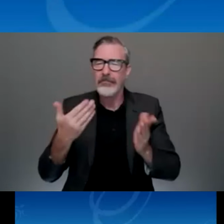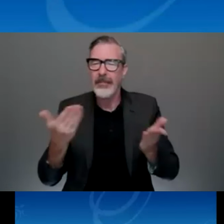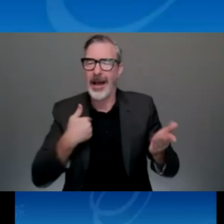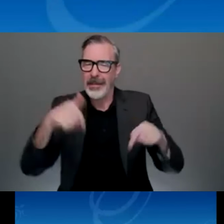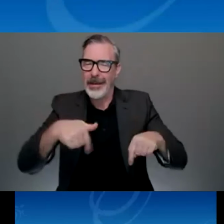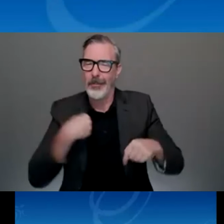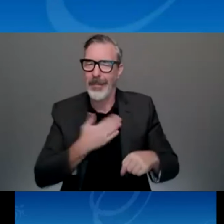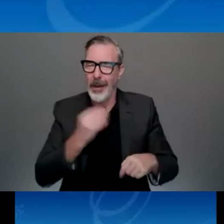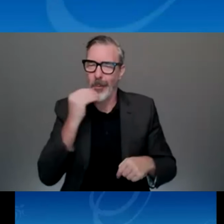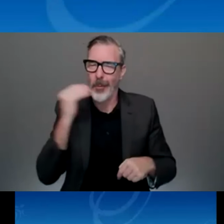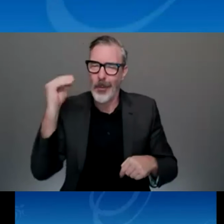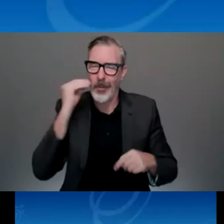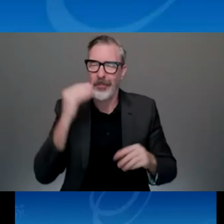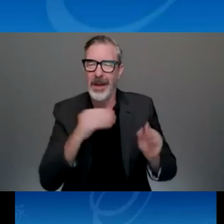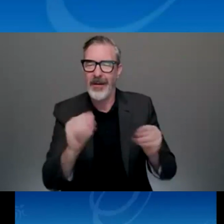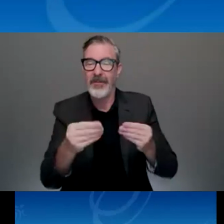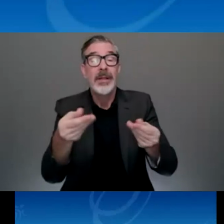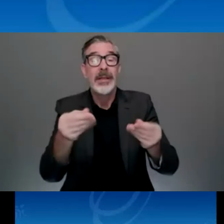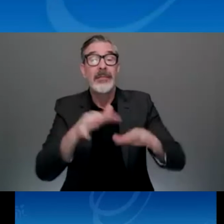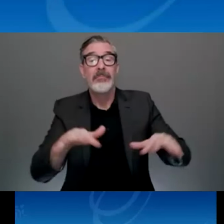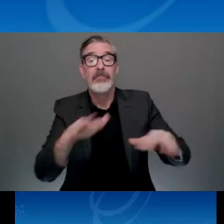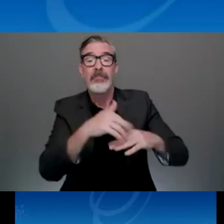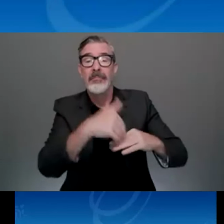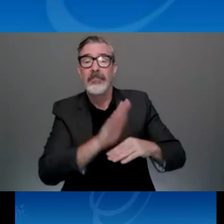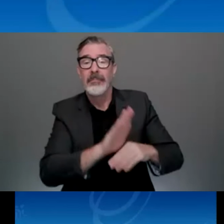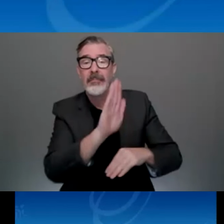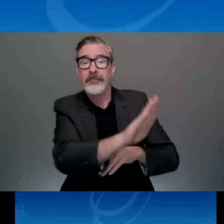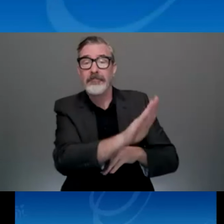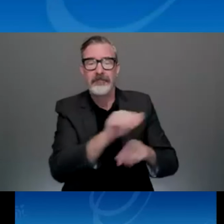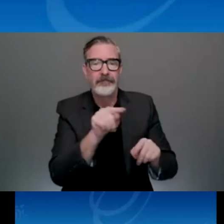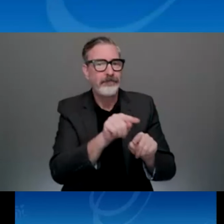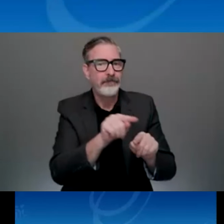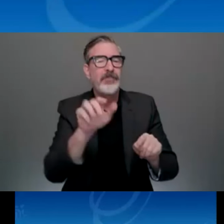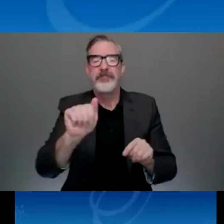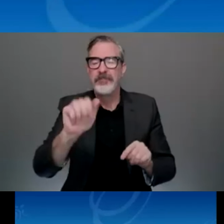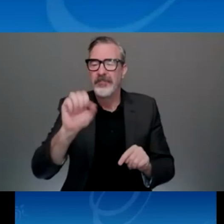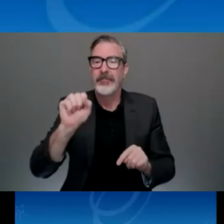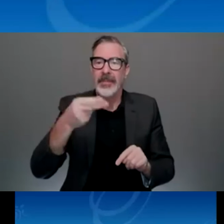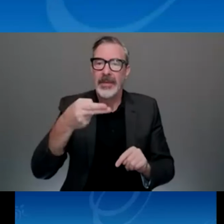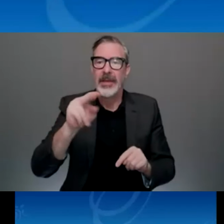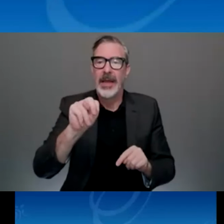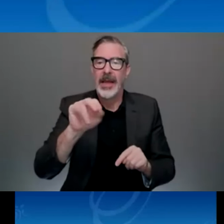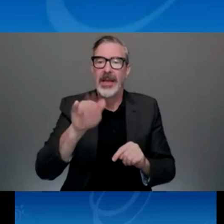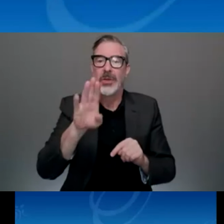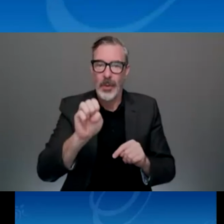In the traditional, unceded territory of the Haudenosaunee, Anishinaabe and Huron-Wendat peoples in what is now Kingston, Ontario.